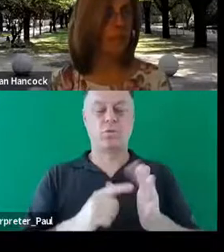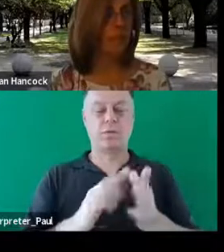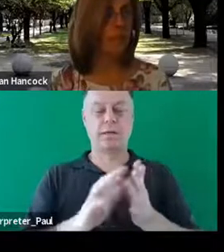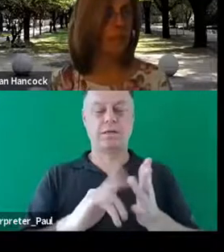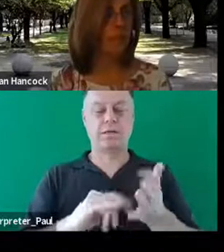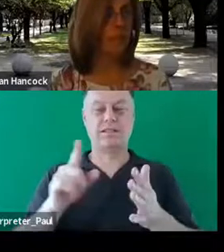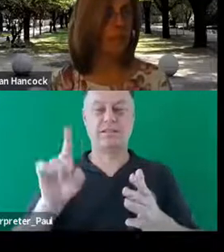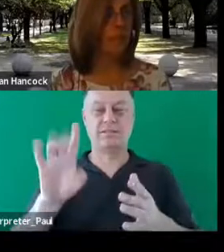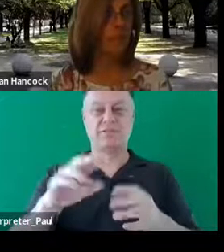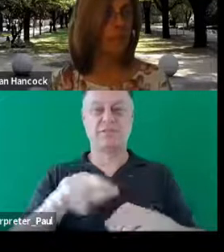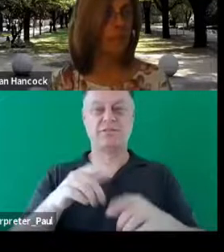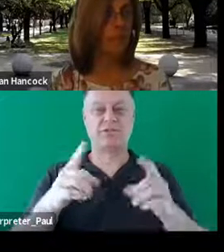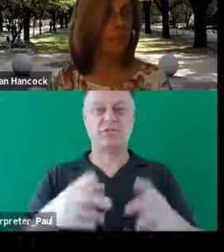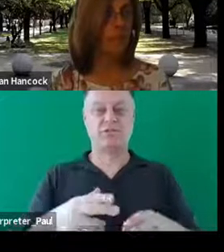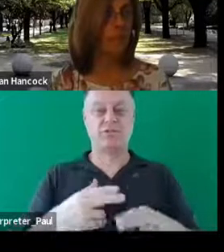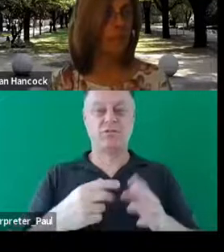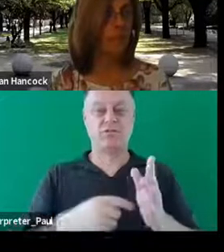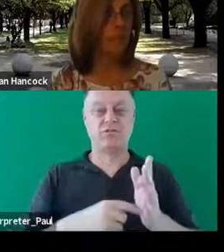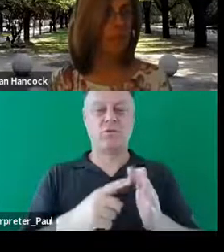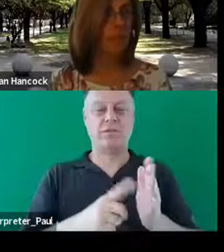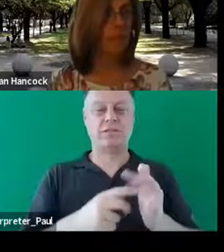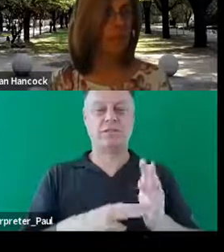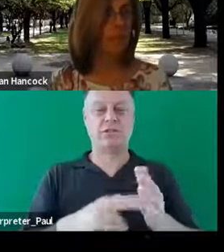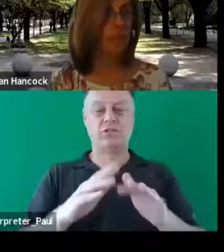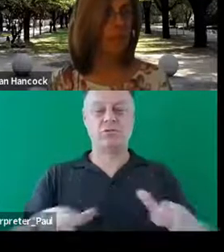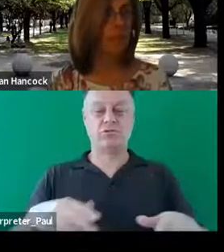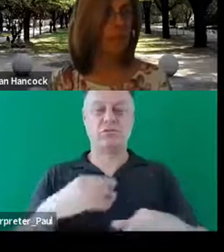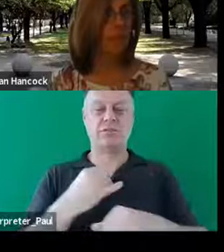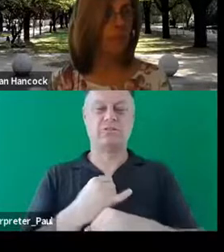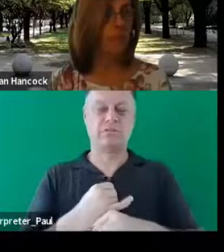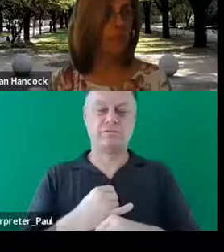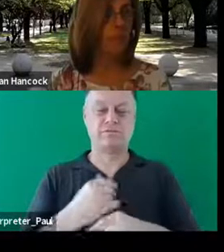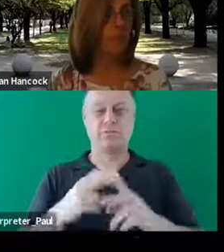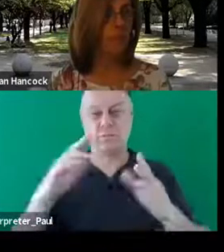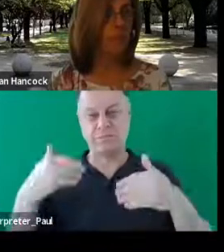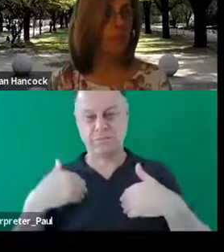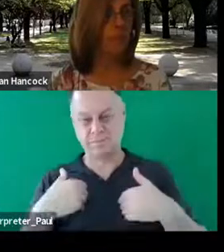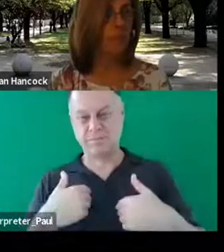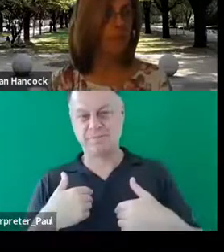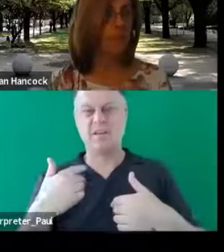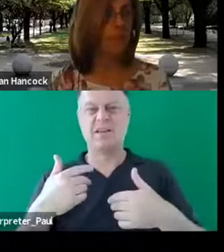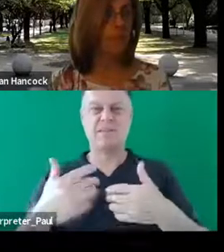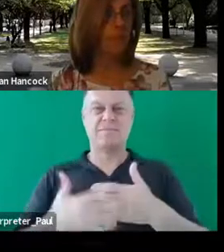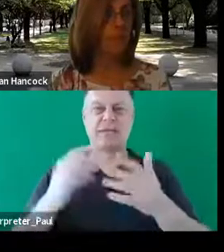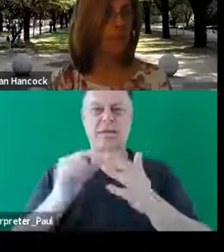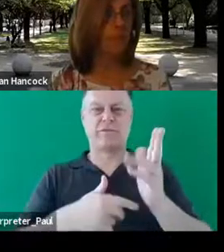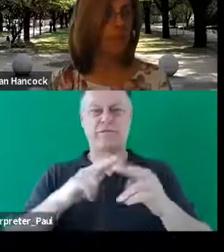Director of the Telethon Kids Institute. So, yeah, having all of those big voices behind